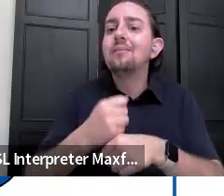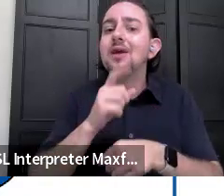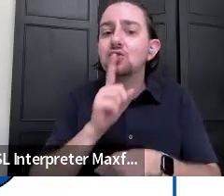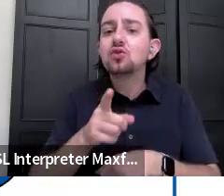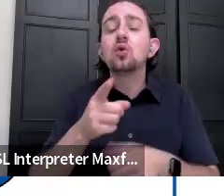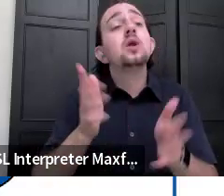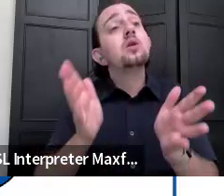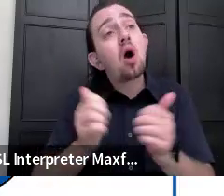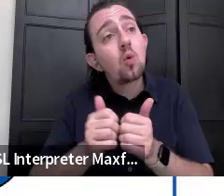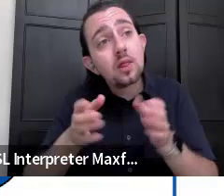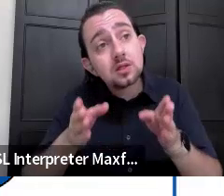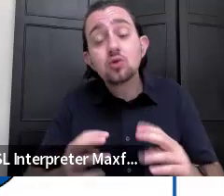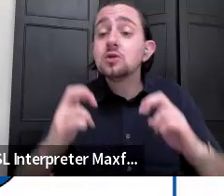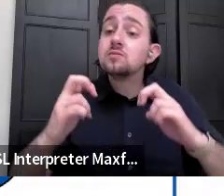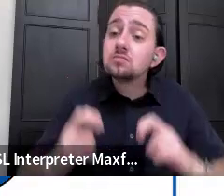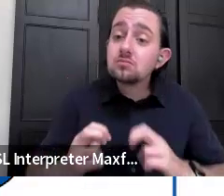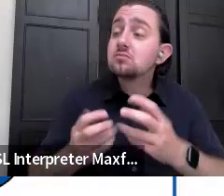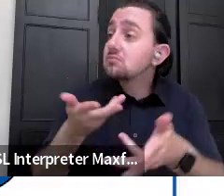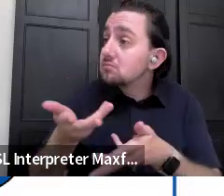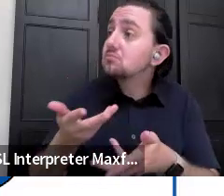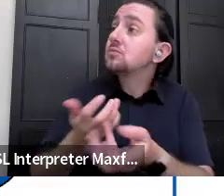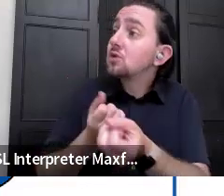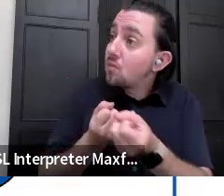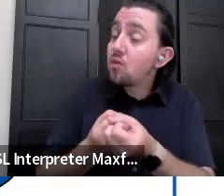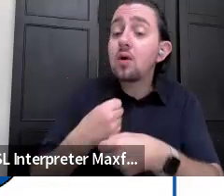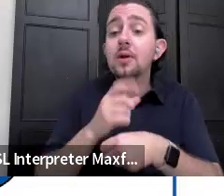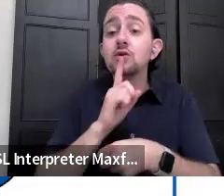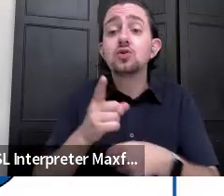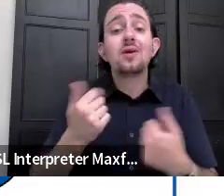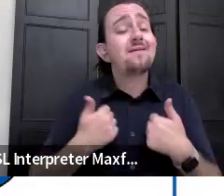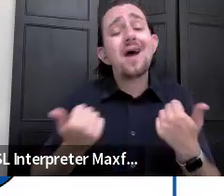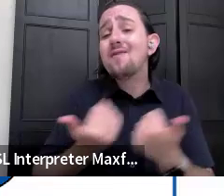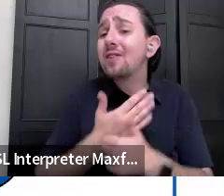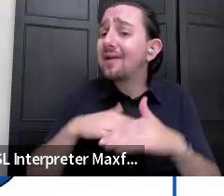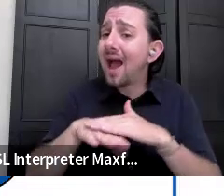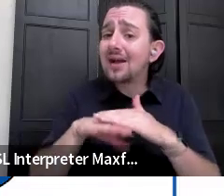with what they need to do their job. There's also a lack of understanding